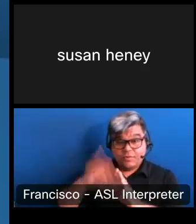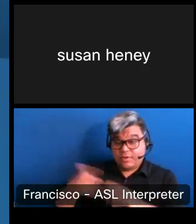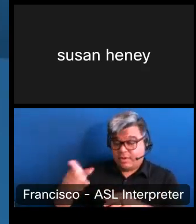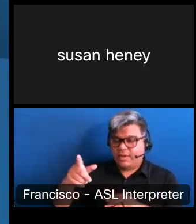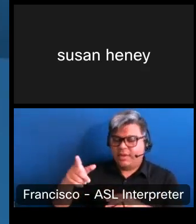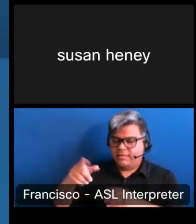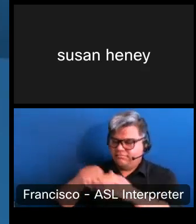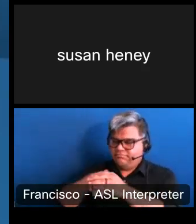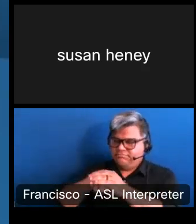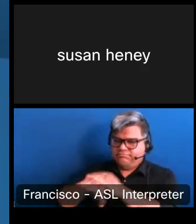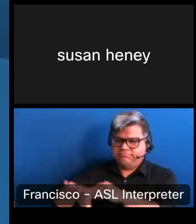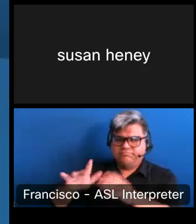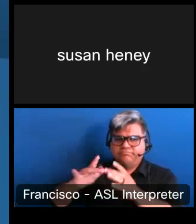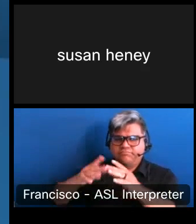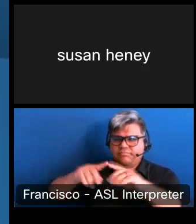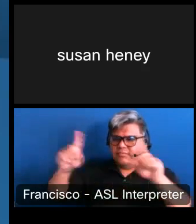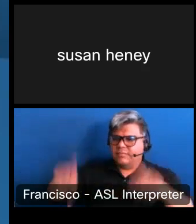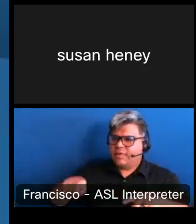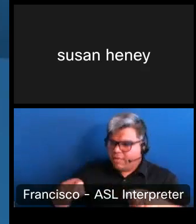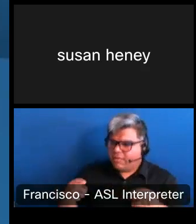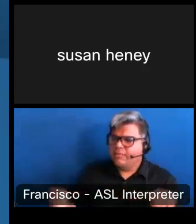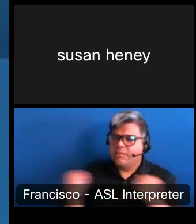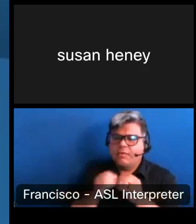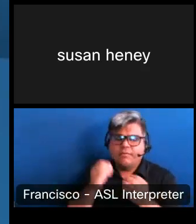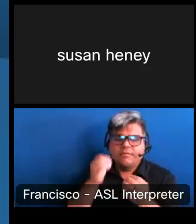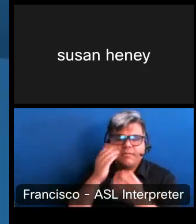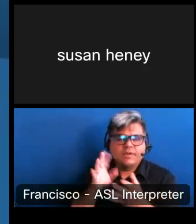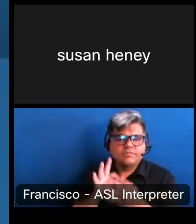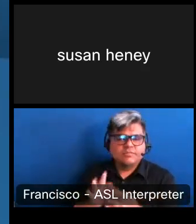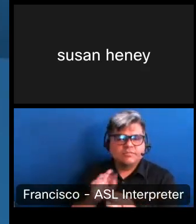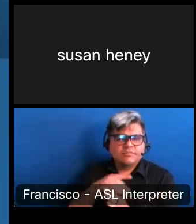where you can find more information about the programs or surveys such as links to data tools,